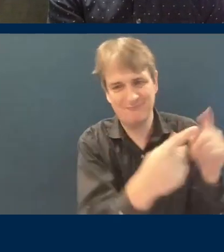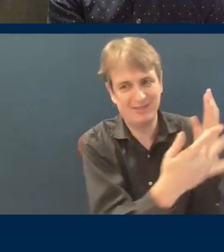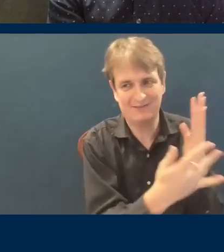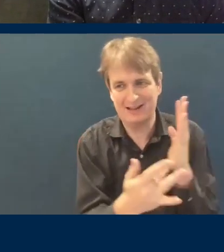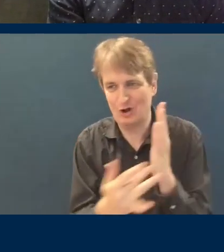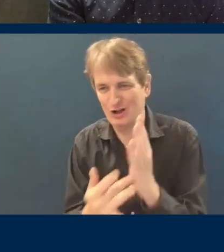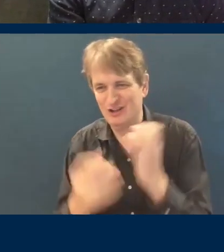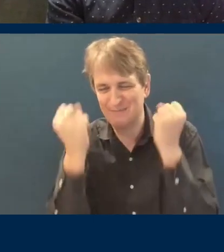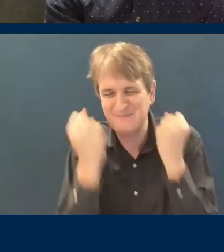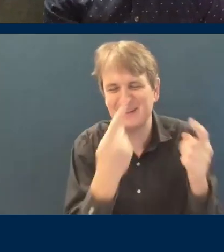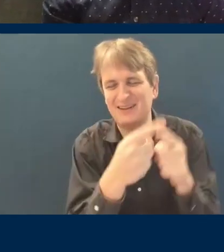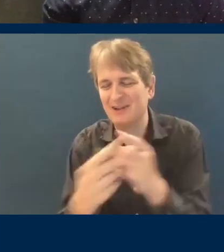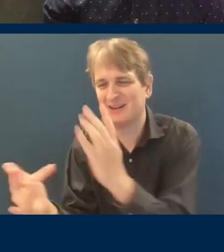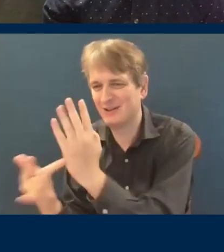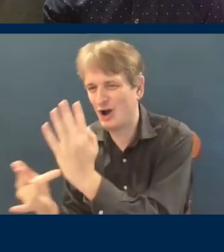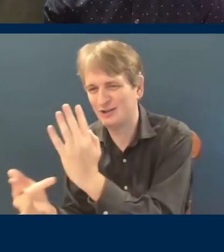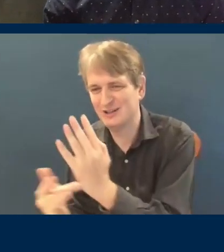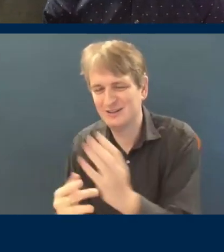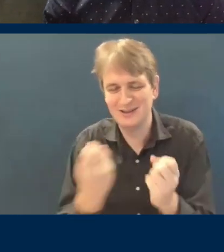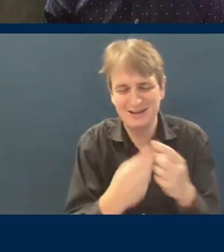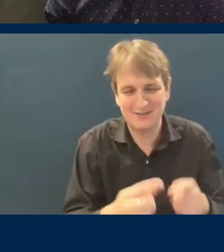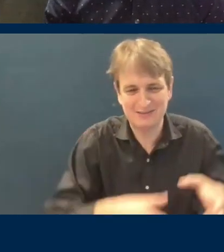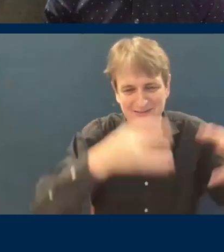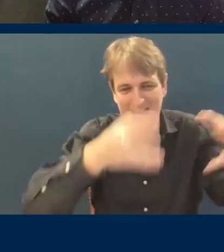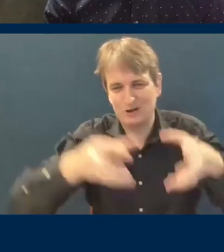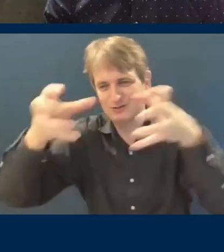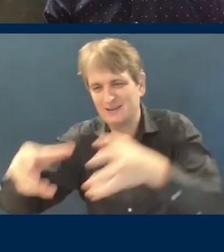You know, and again, there are so many different types of technologies